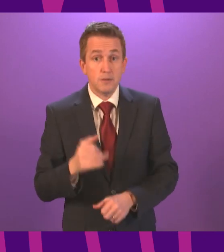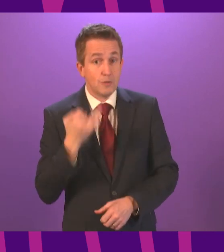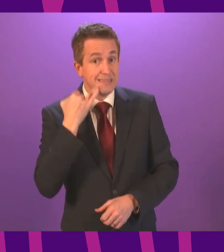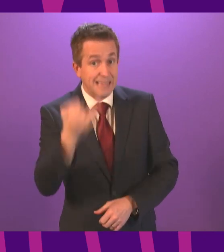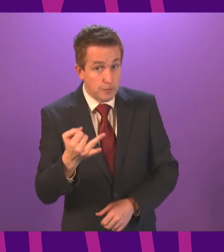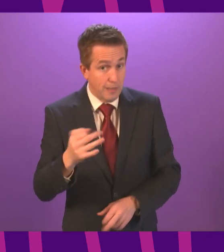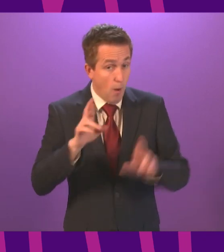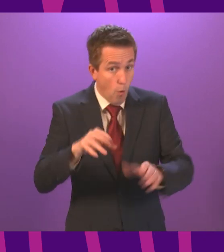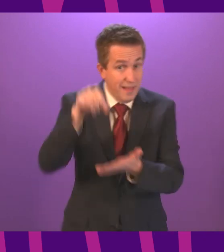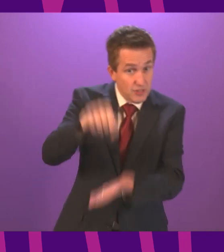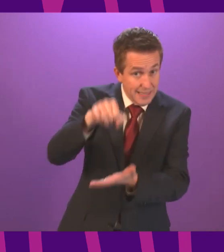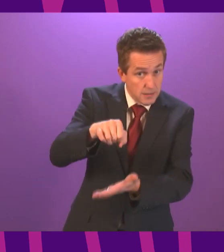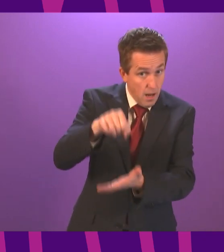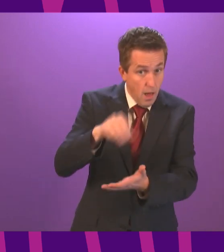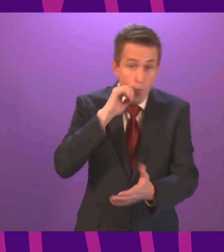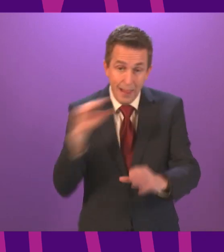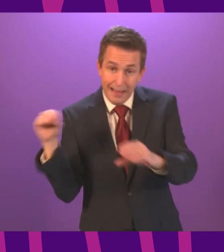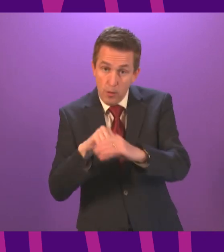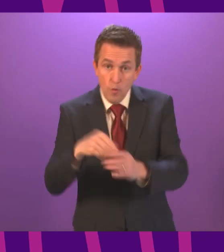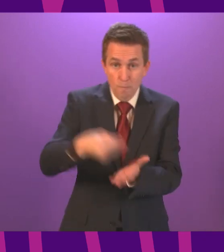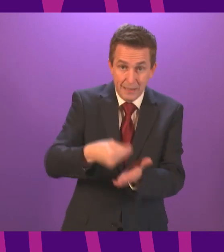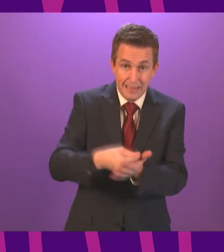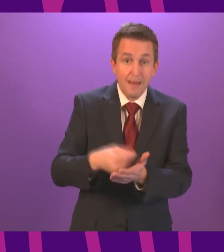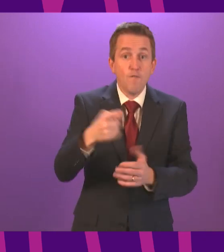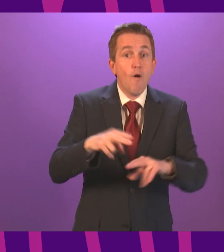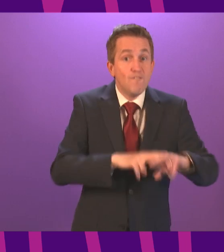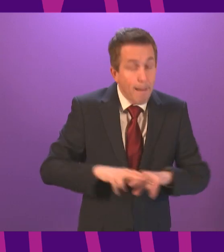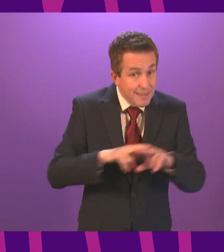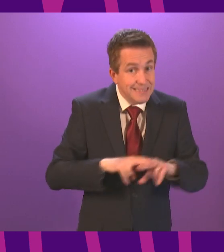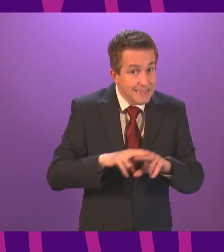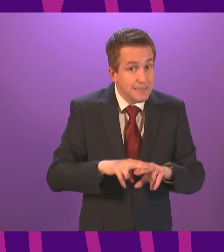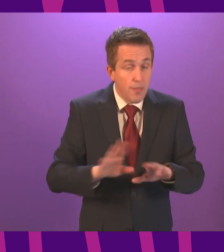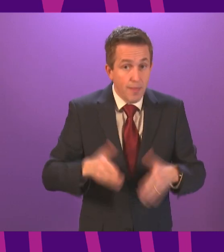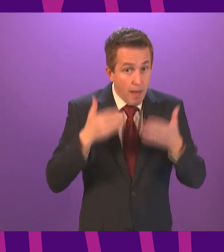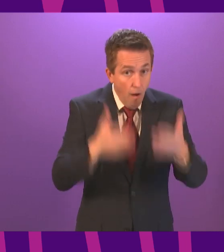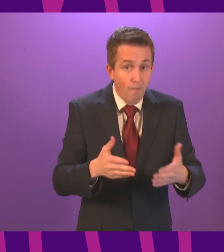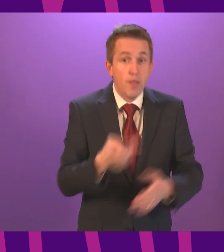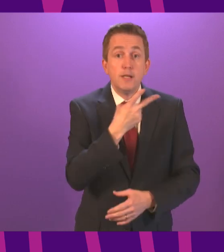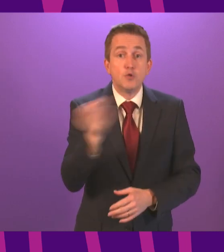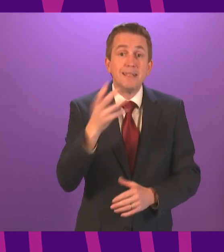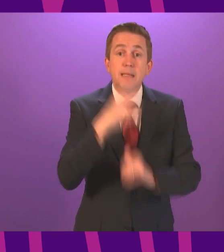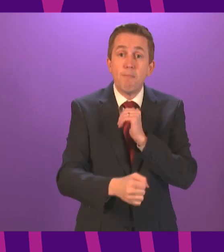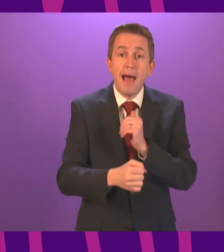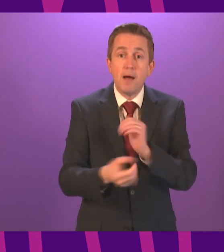support for families, starting with making permanent the vital £20 uplift in universal credit.